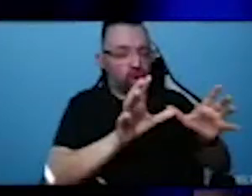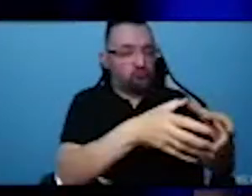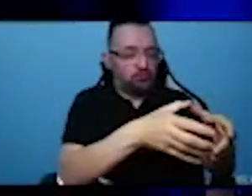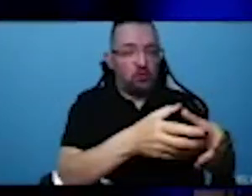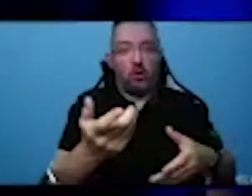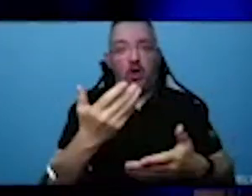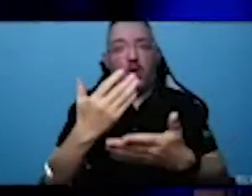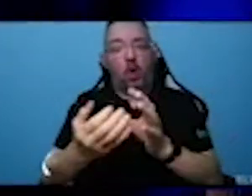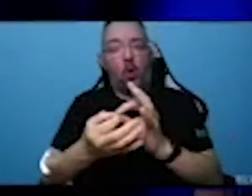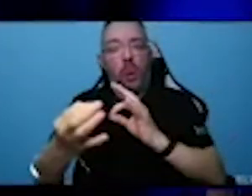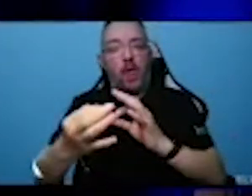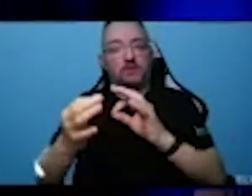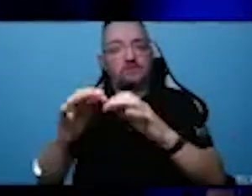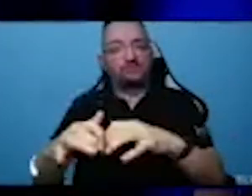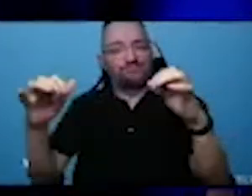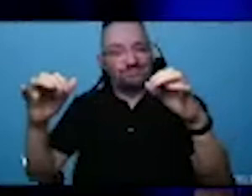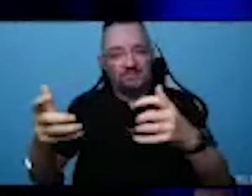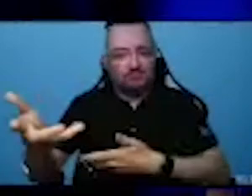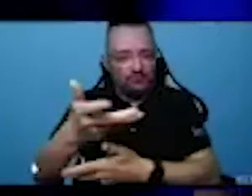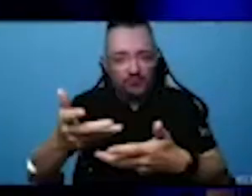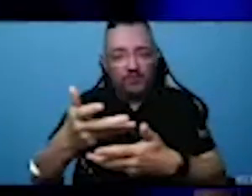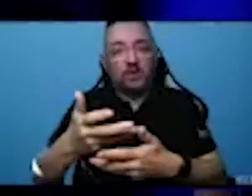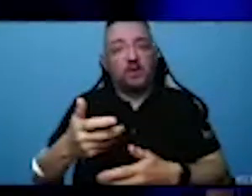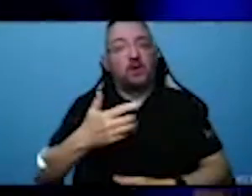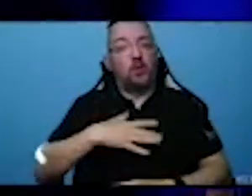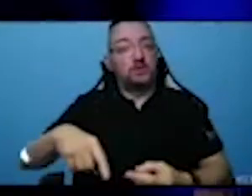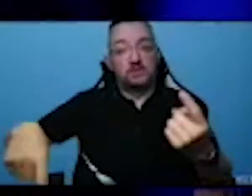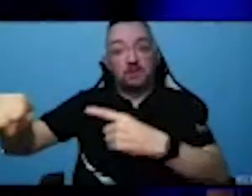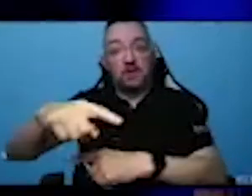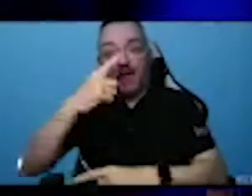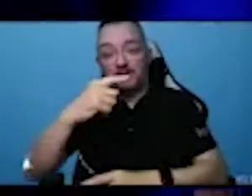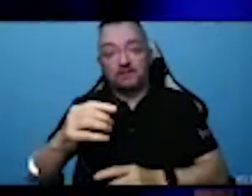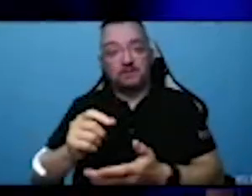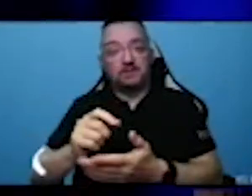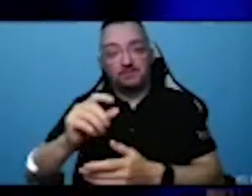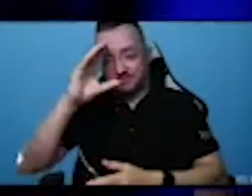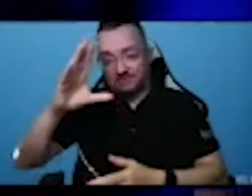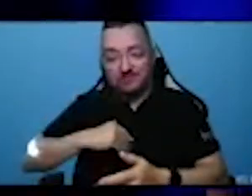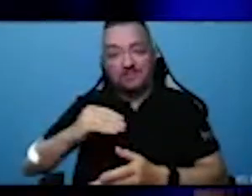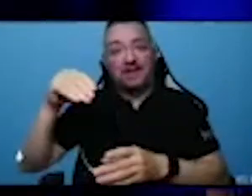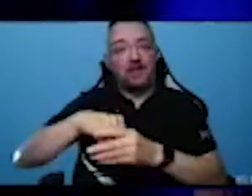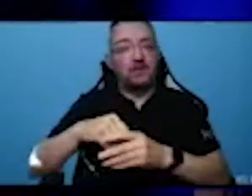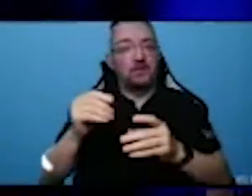having an opportunity for people to write to us and for us on the microsite, trying to find inclusive ways of engaging.